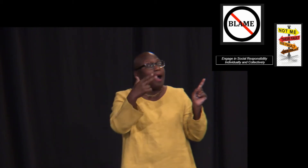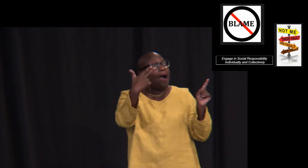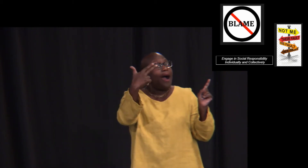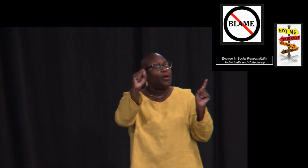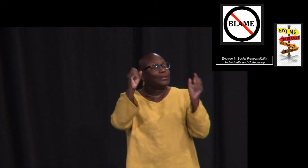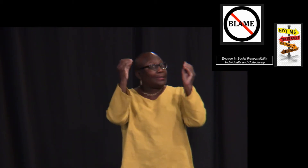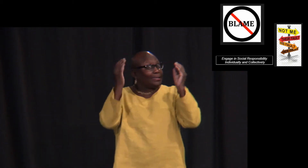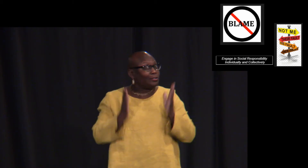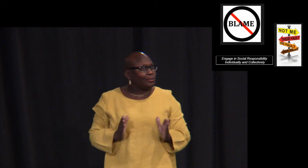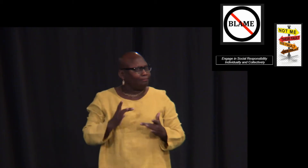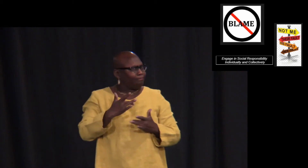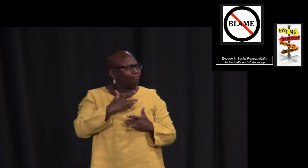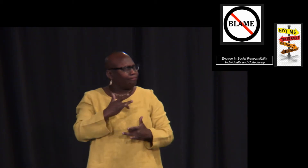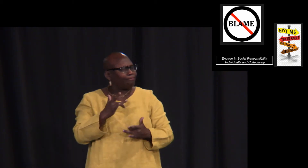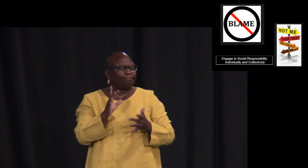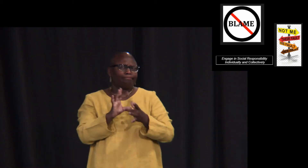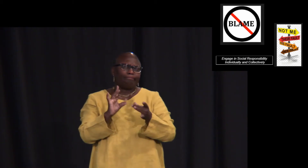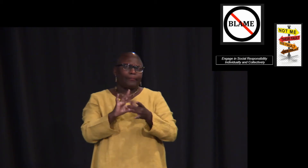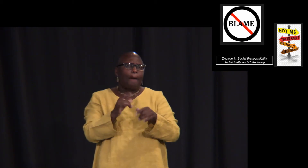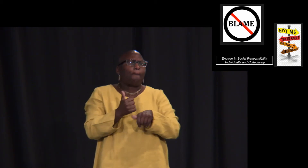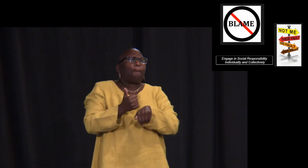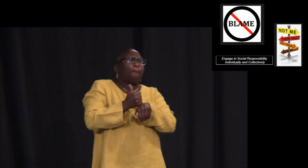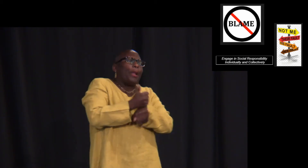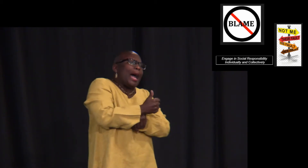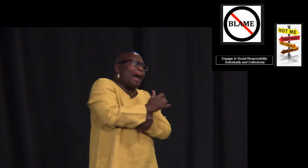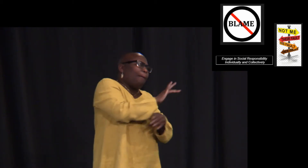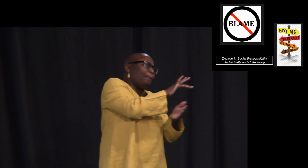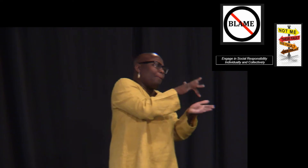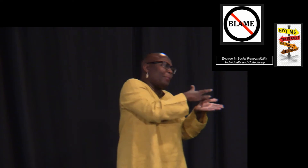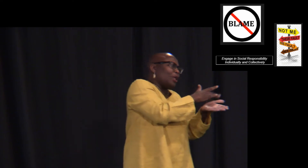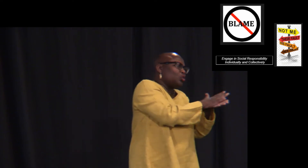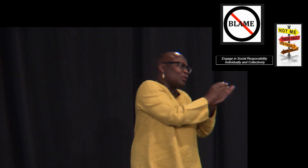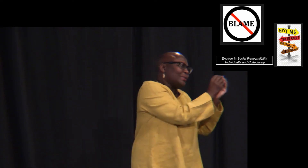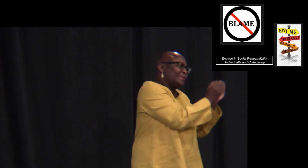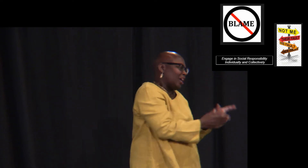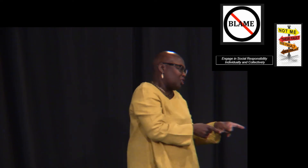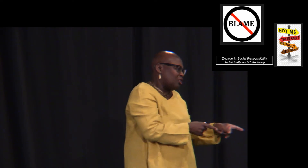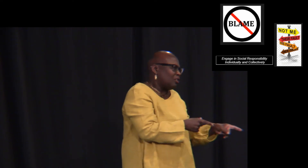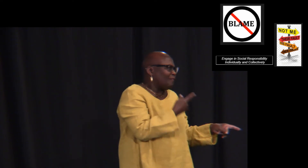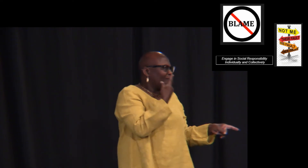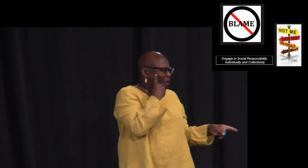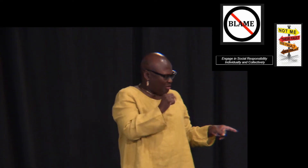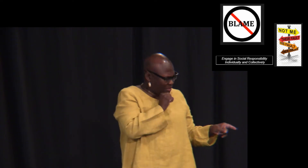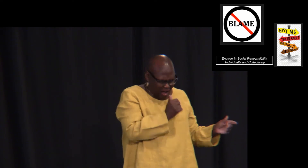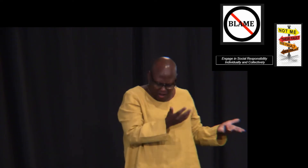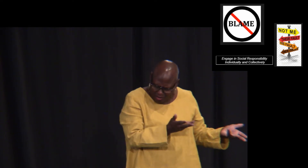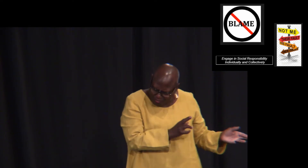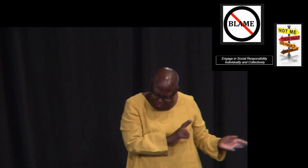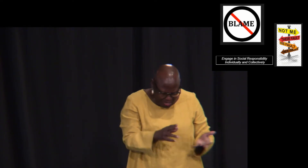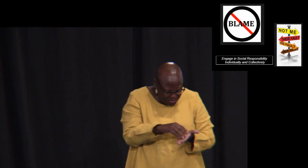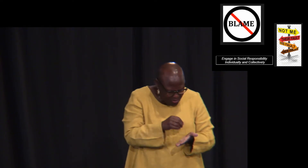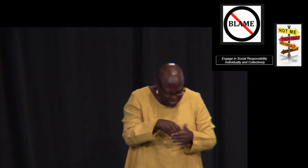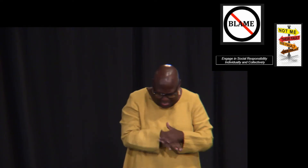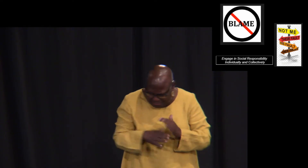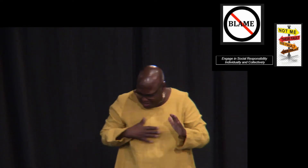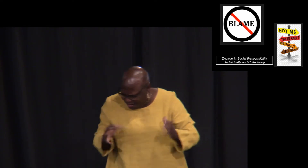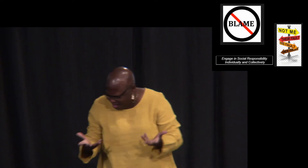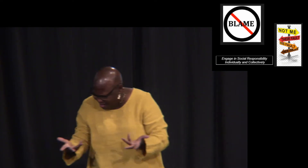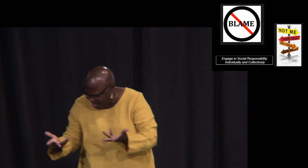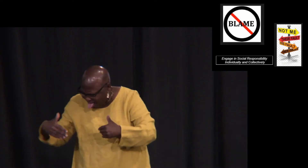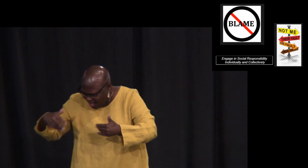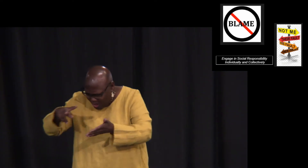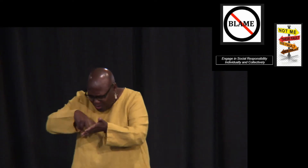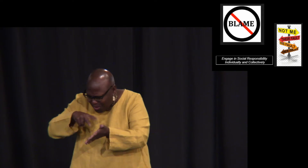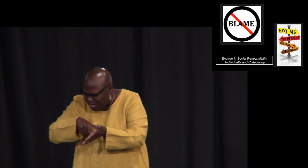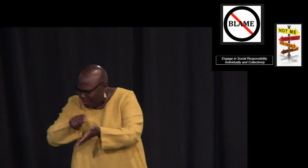When you leave this conference, I want you to leave with a mindset that does not include blame.